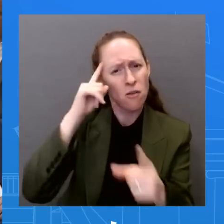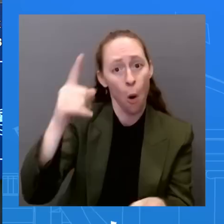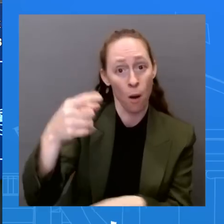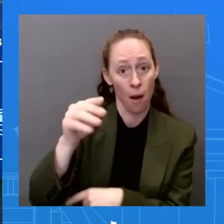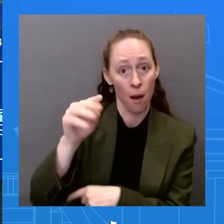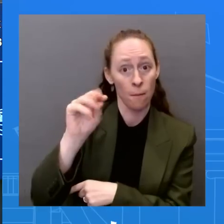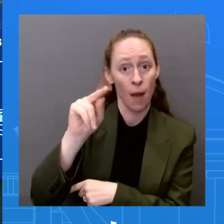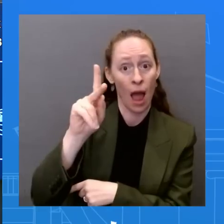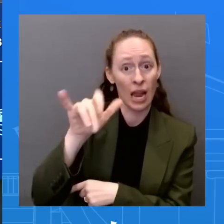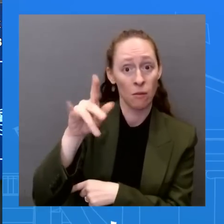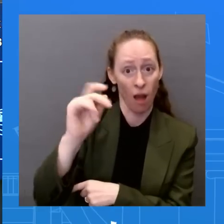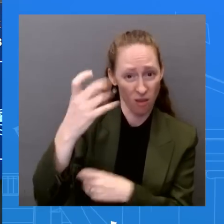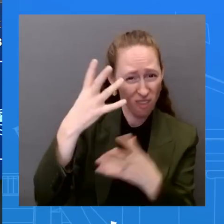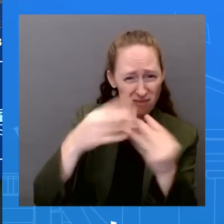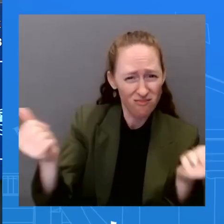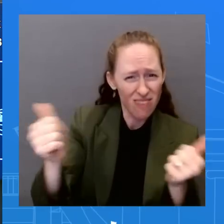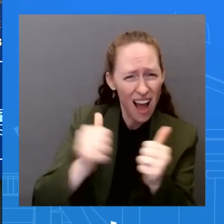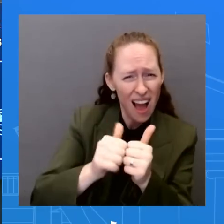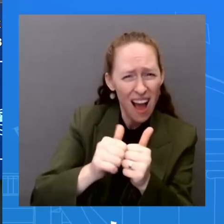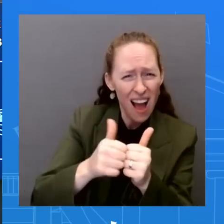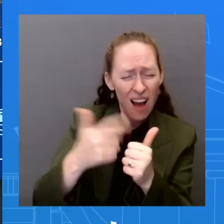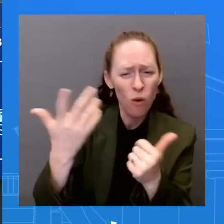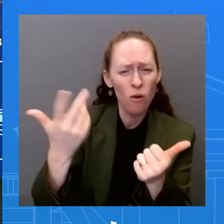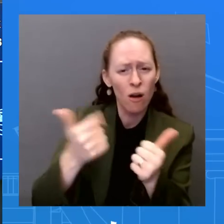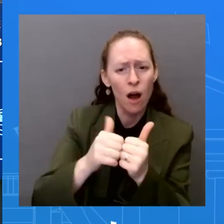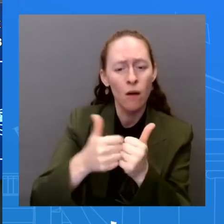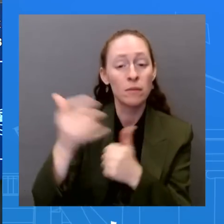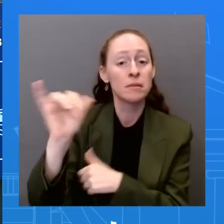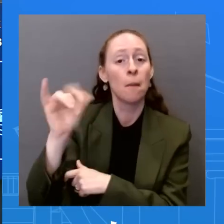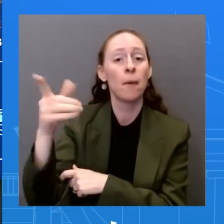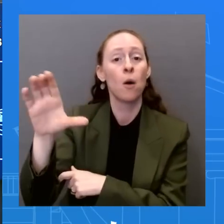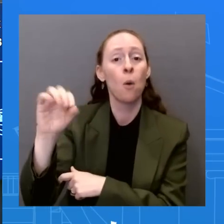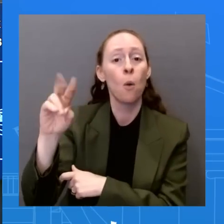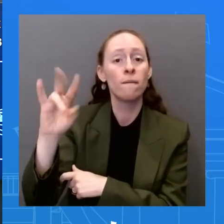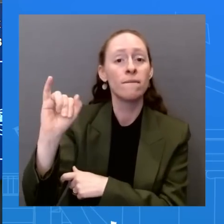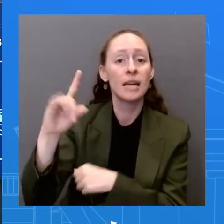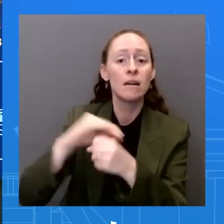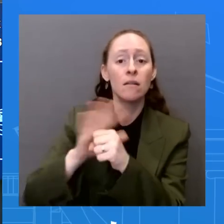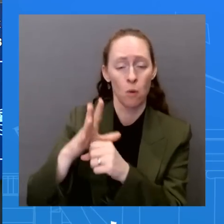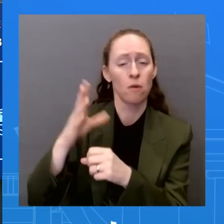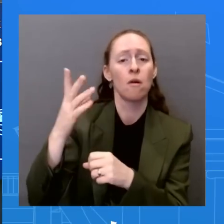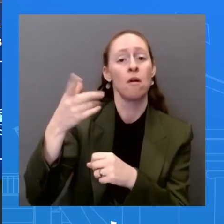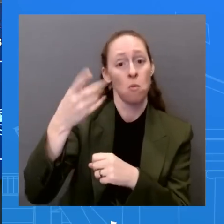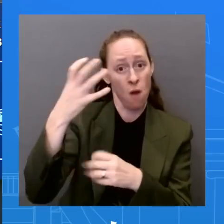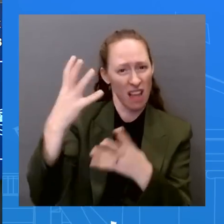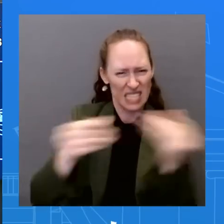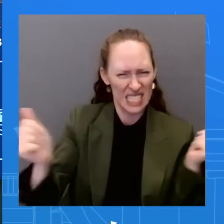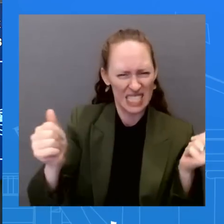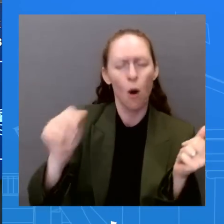Dr. Daskalakis: Our goal is to really control this outbreak in the U.S. I think that we've seen really important strides